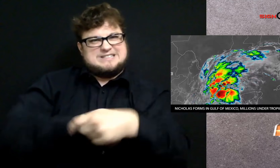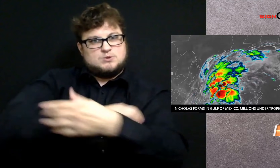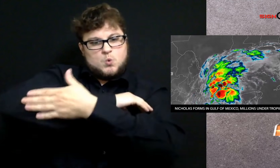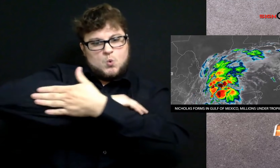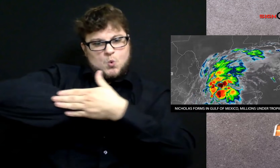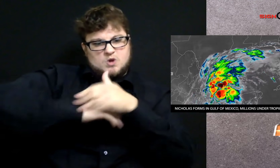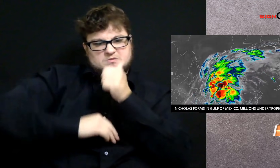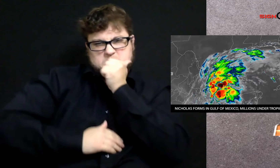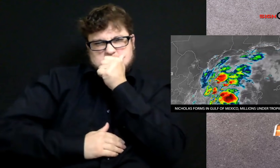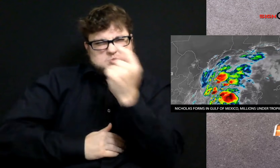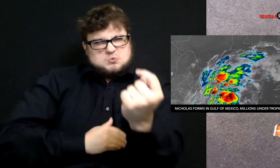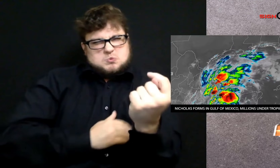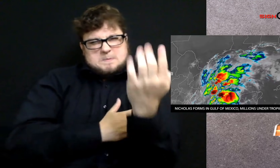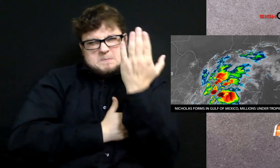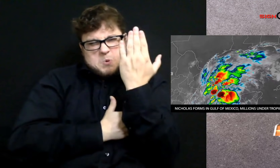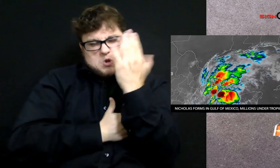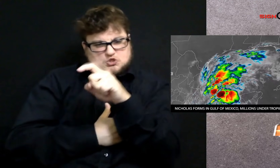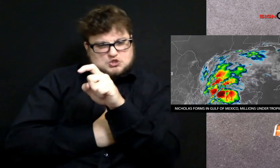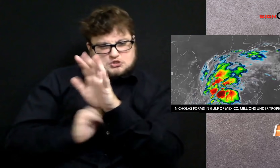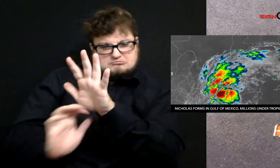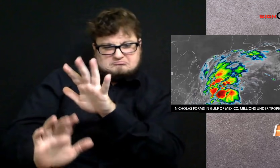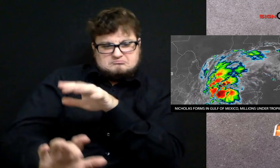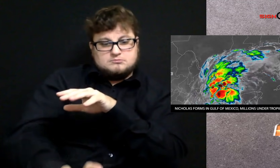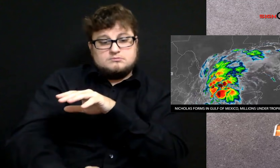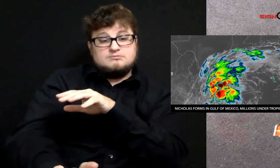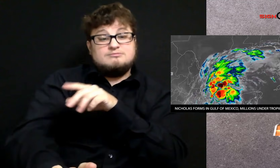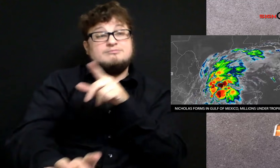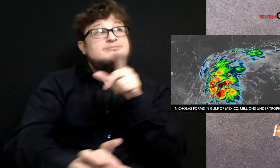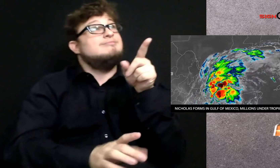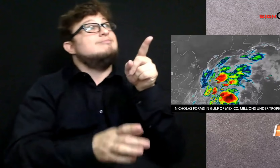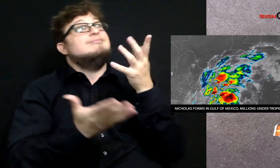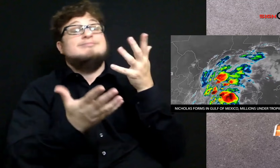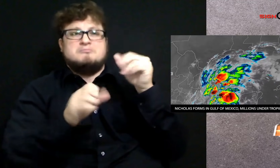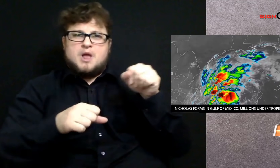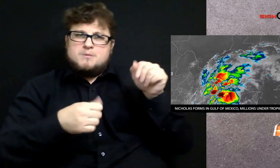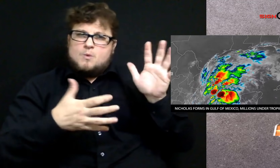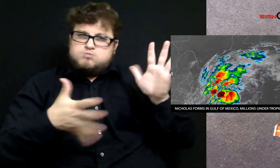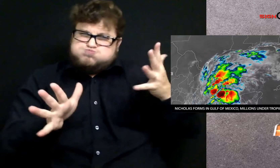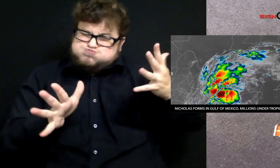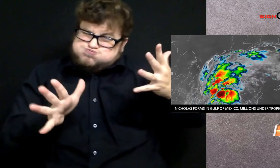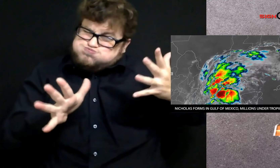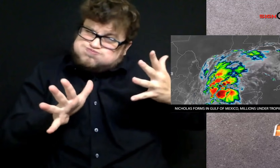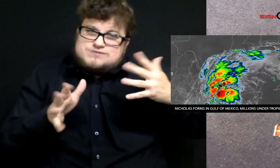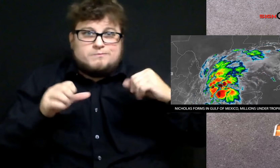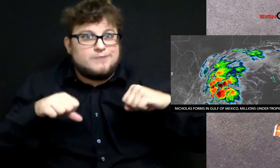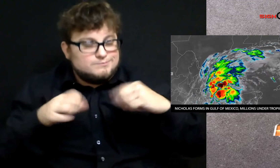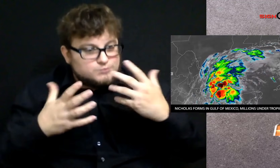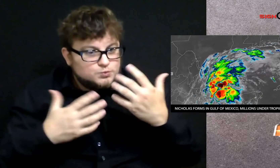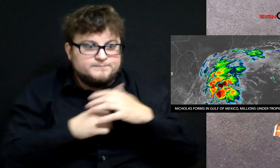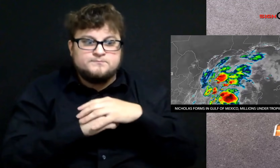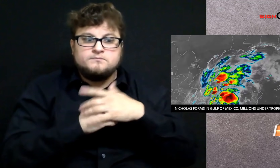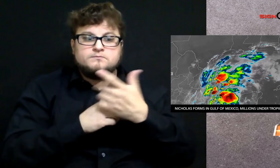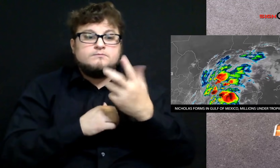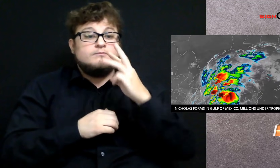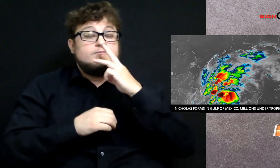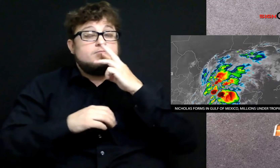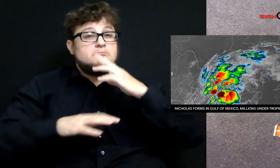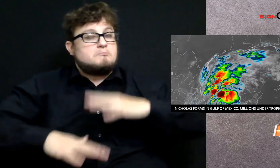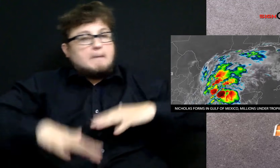forecasters say the storm is expected to make landfall across Texas's coast Tuesday morning